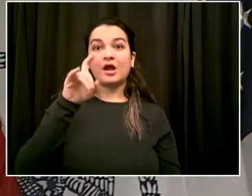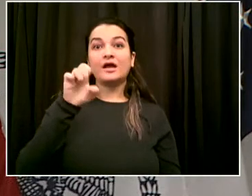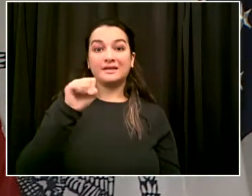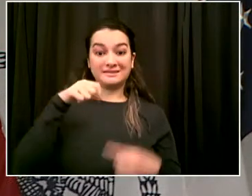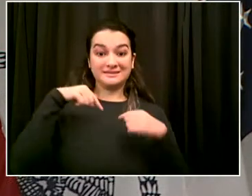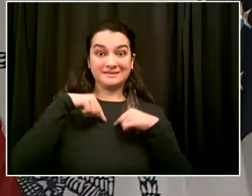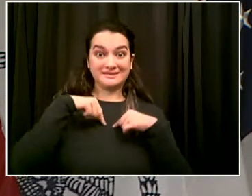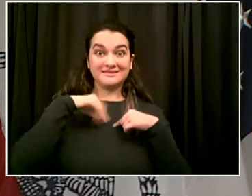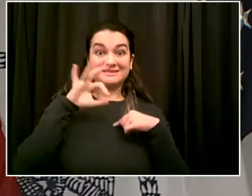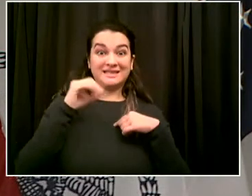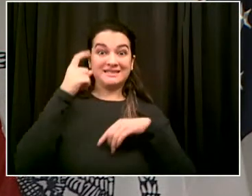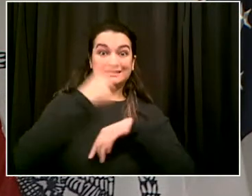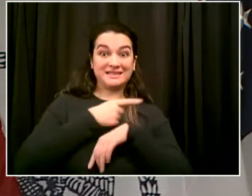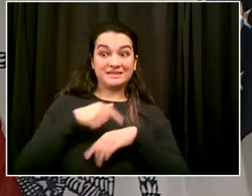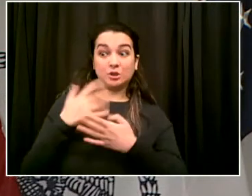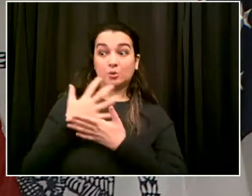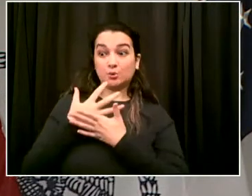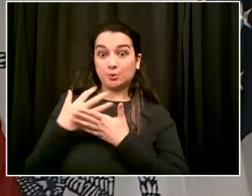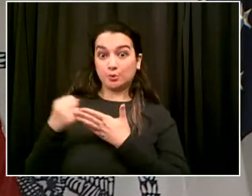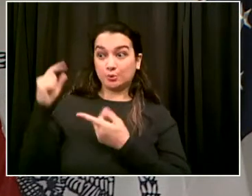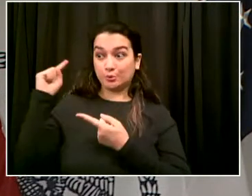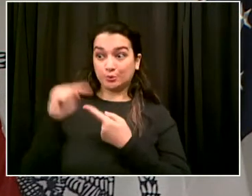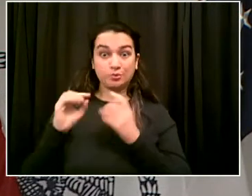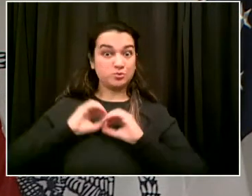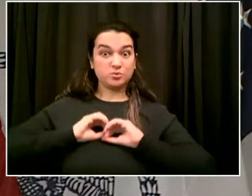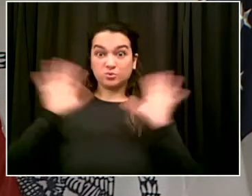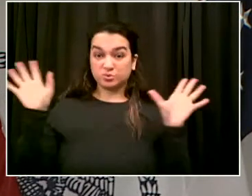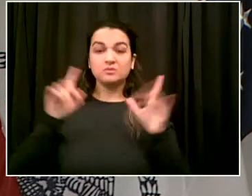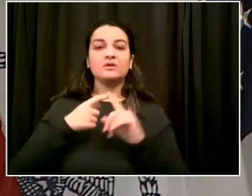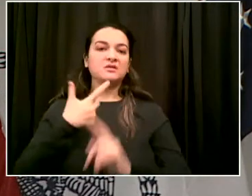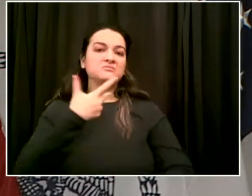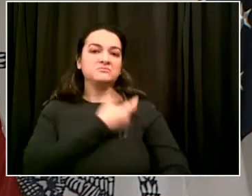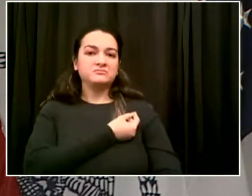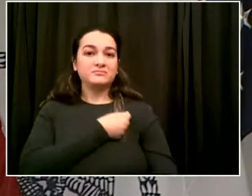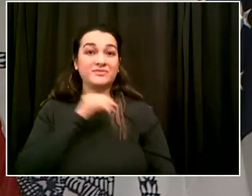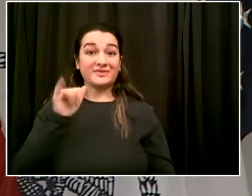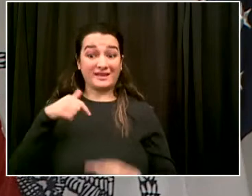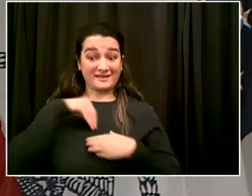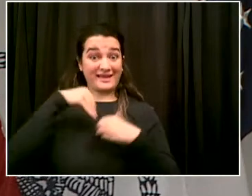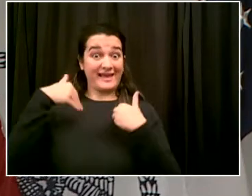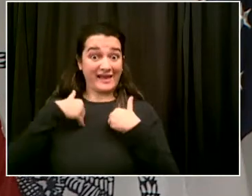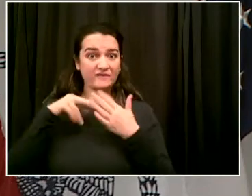LET ME MAKE A SIMPLE POINT. WE HAVE BEEN TRYING TO BUILD UP A FAST AND